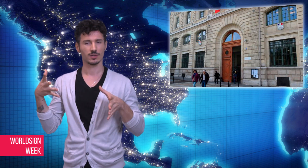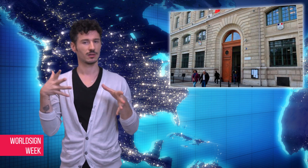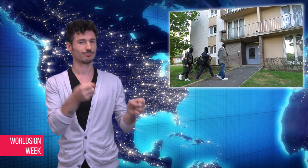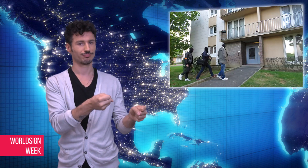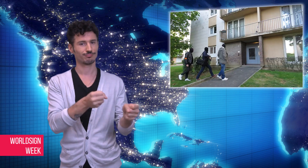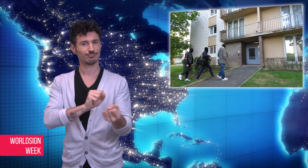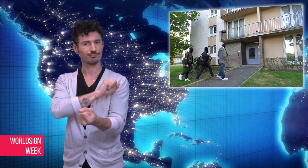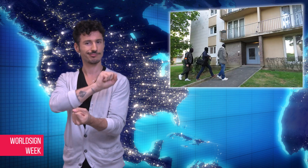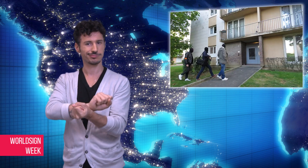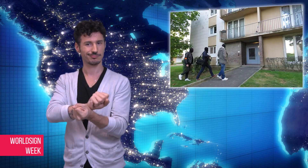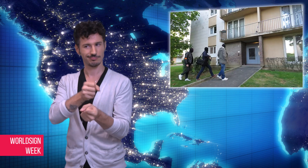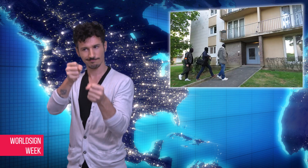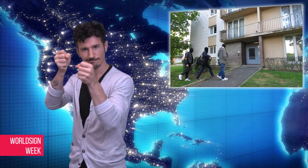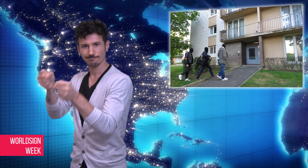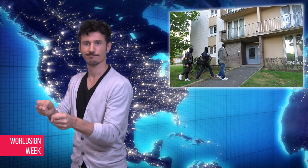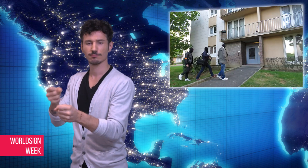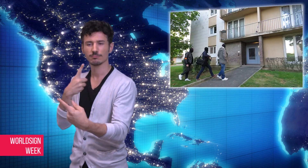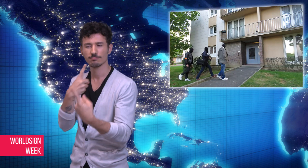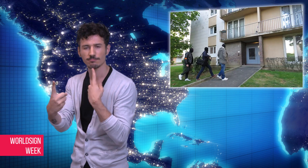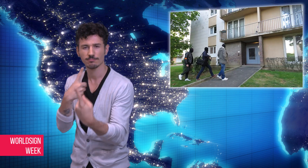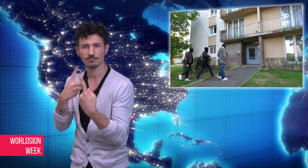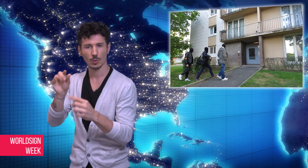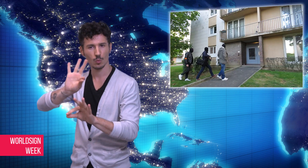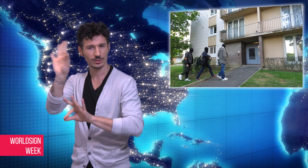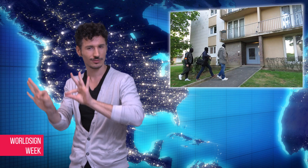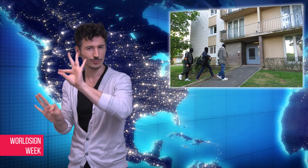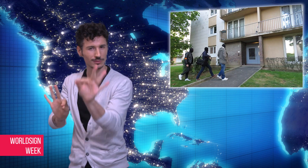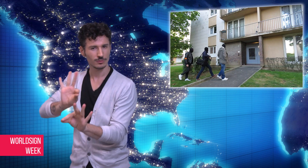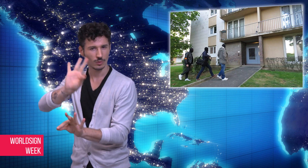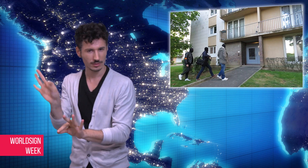questioning and their house was searched.